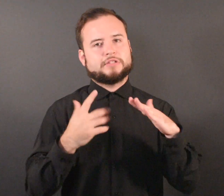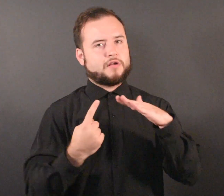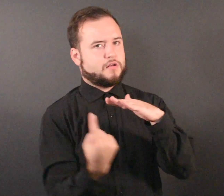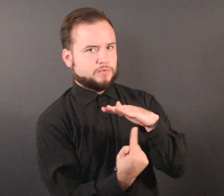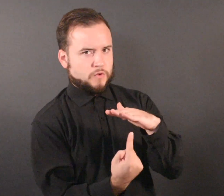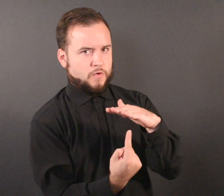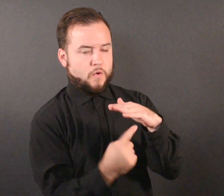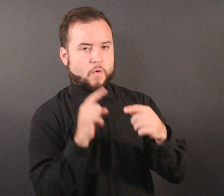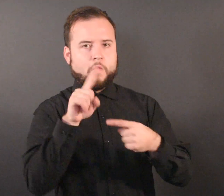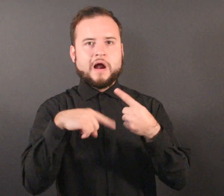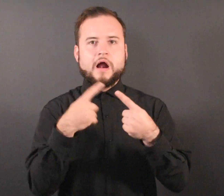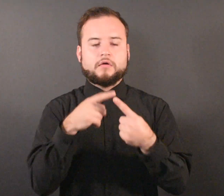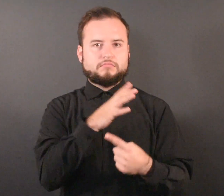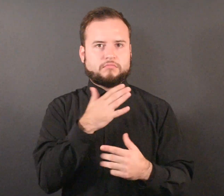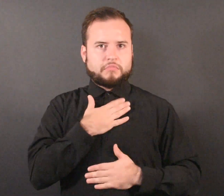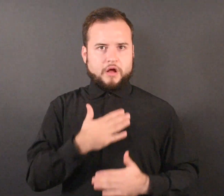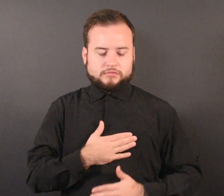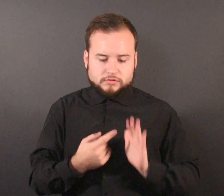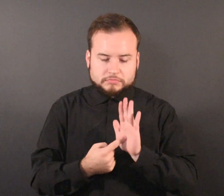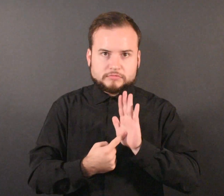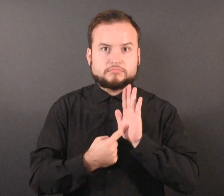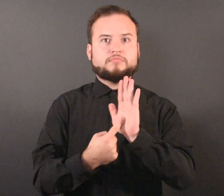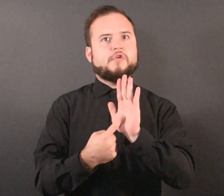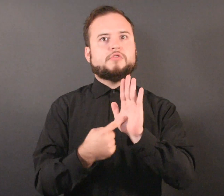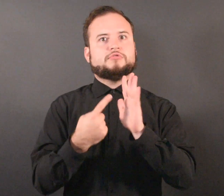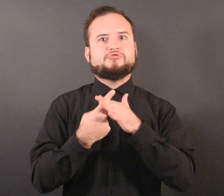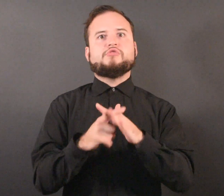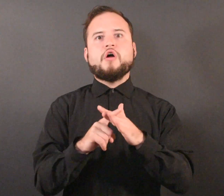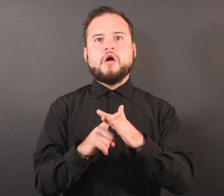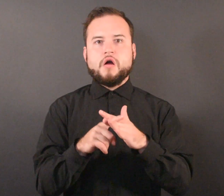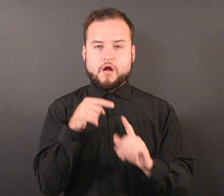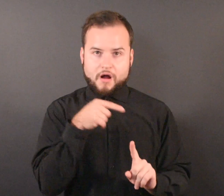so exposures were limited to health care and family settings.